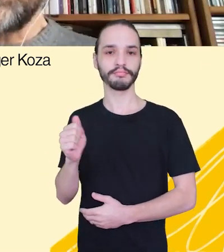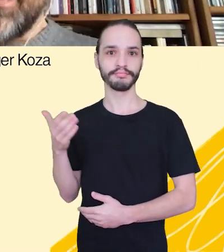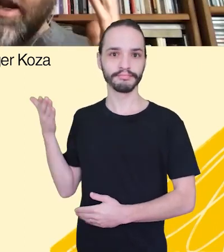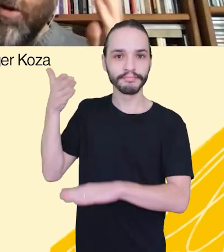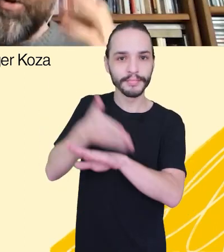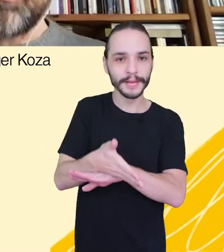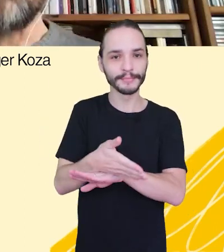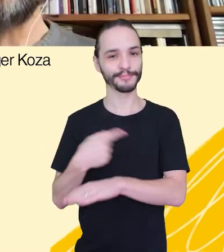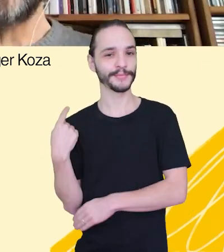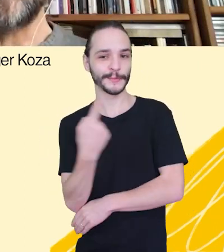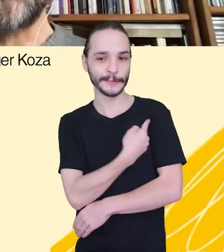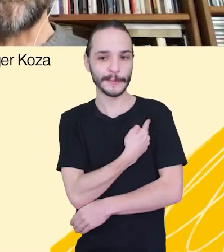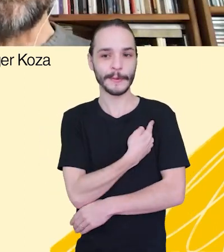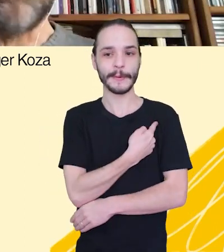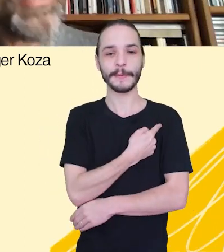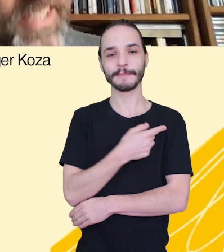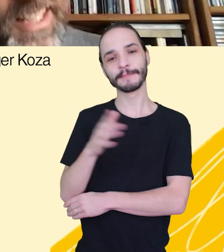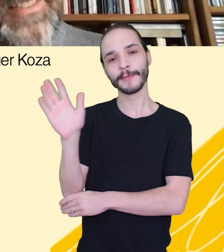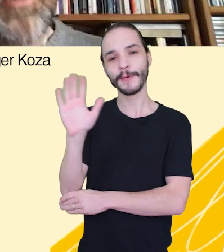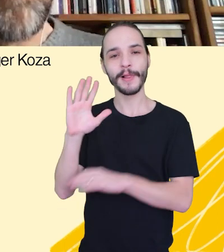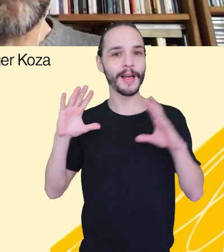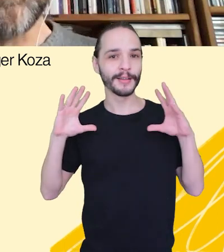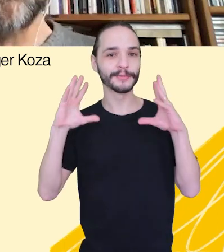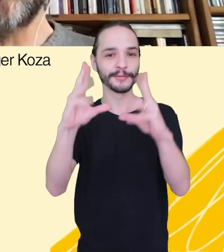Hello to everybody in Brazil at this moment